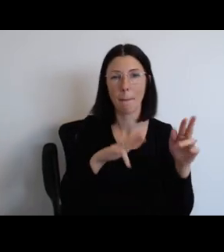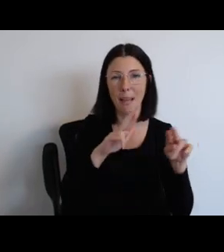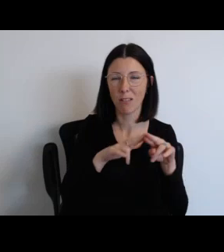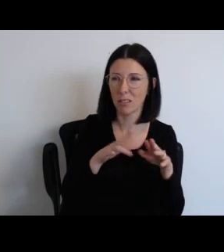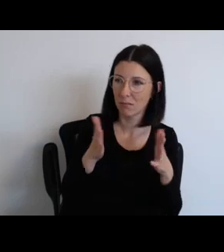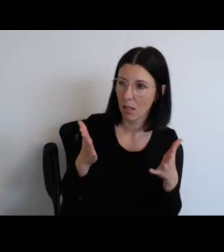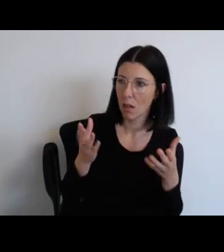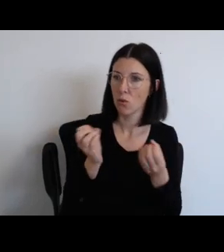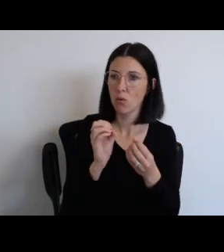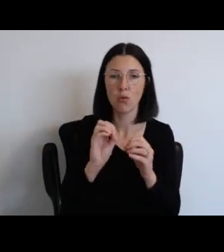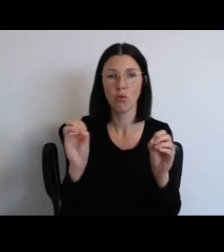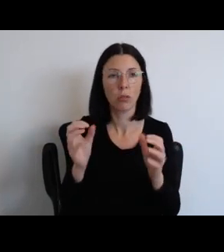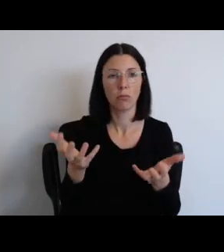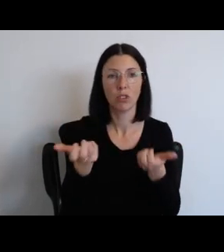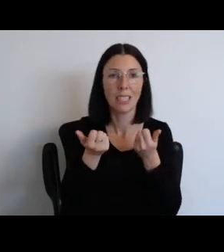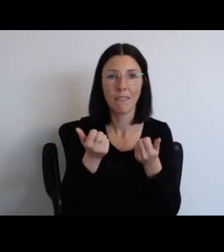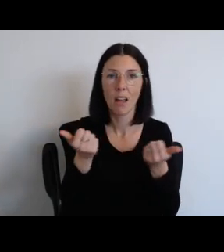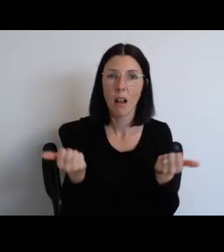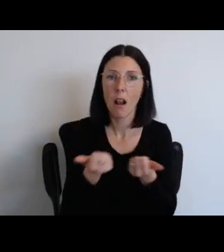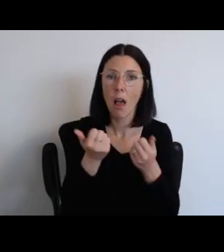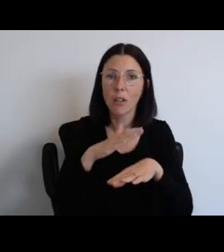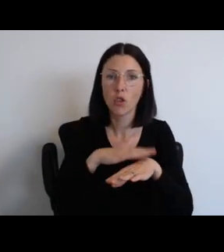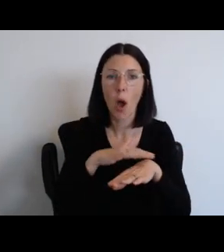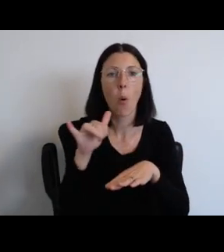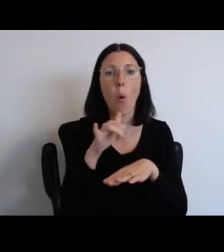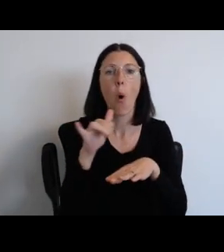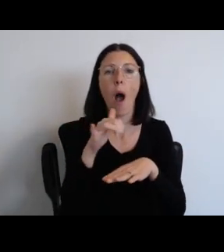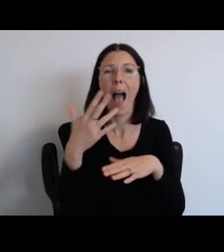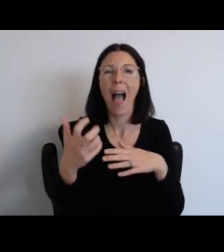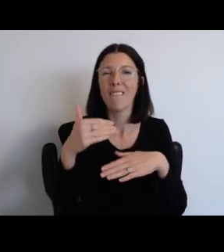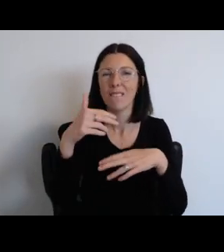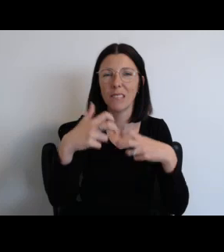and the other party isn't making decisions in the appropriate way then they can bring